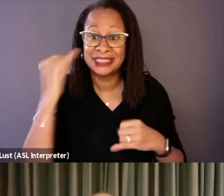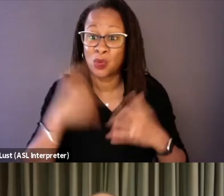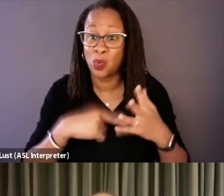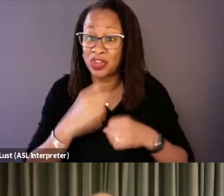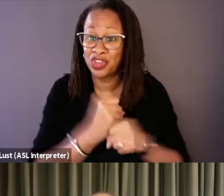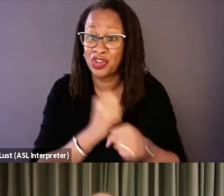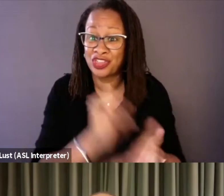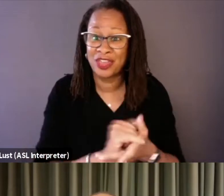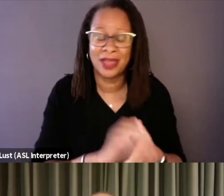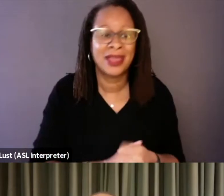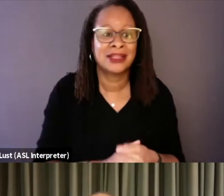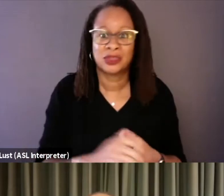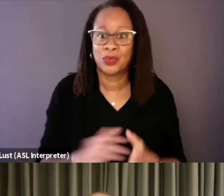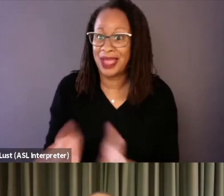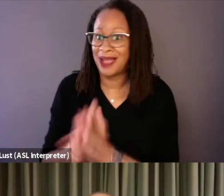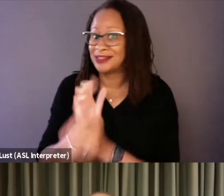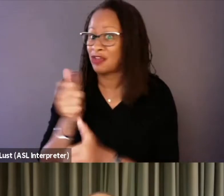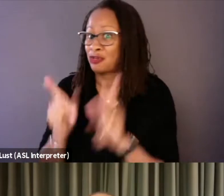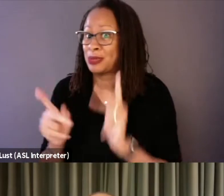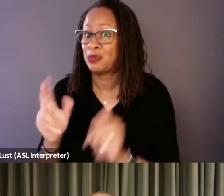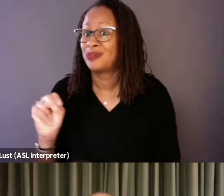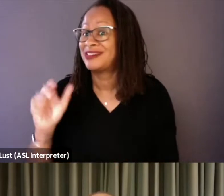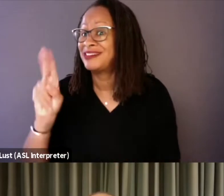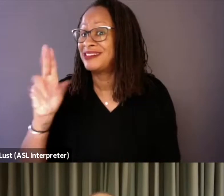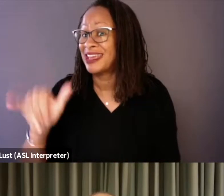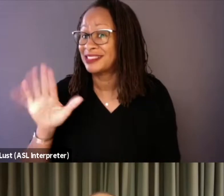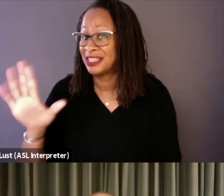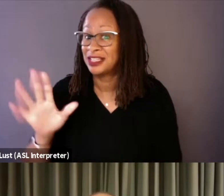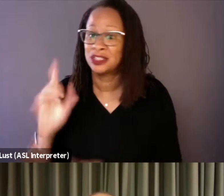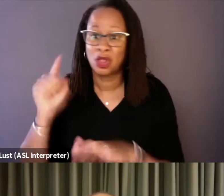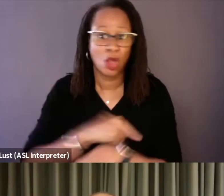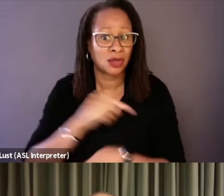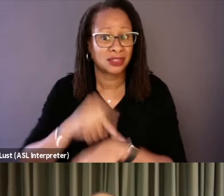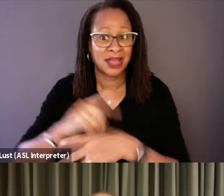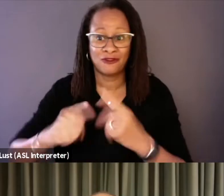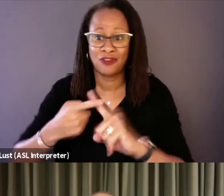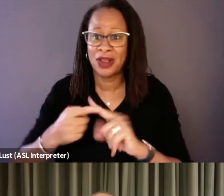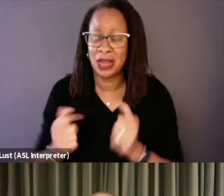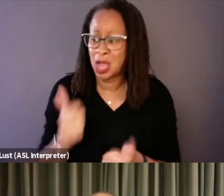or this is '84 and try to find ways that they can find out how it fit into the story